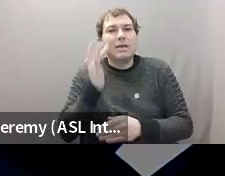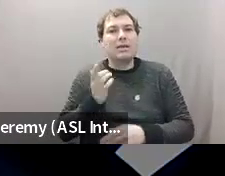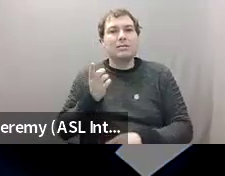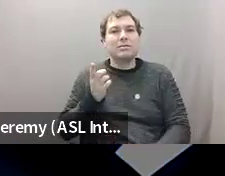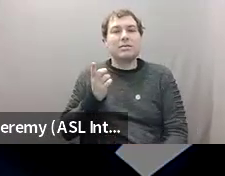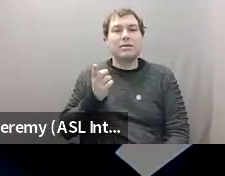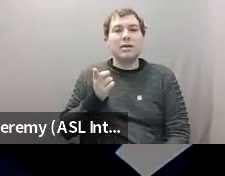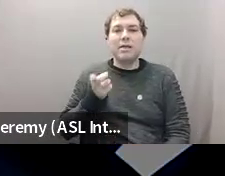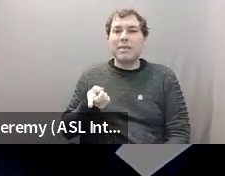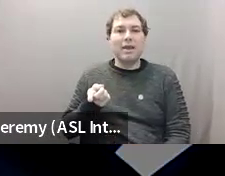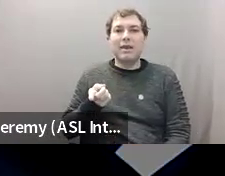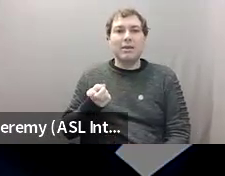Jen Hawkinson: they just don't ask for help.